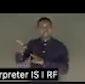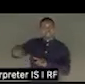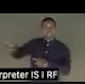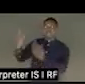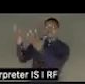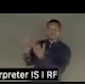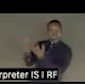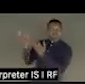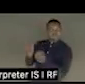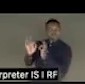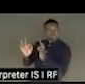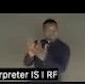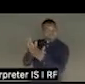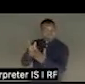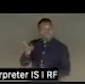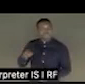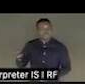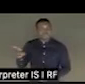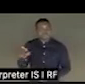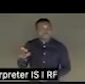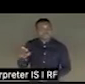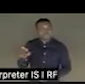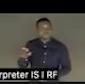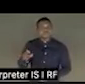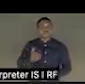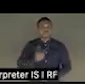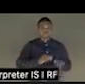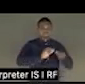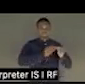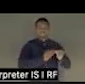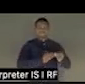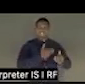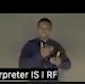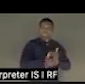So too few do user testing and even fewer